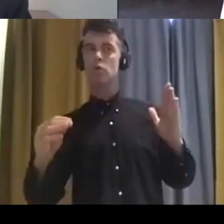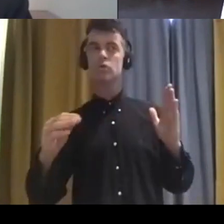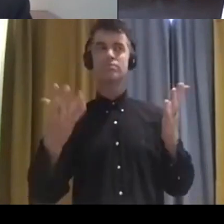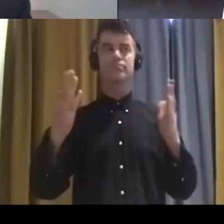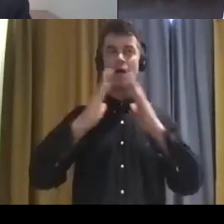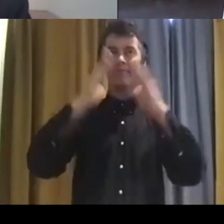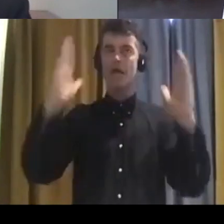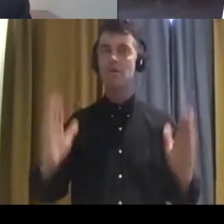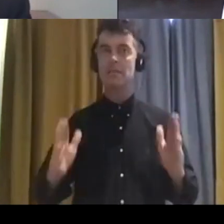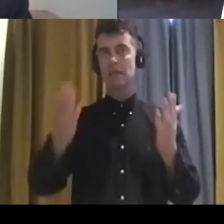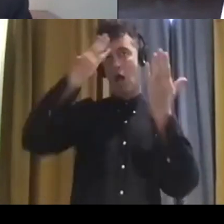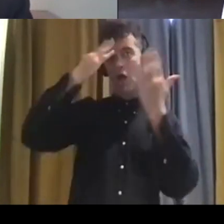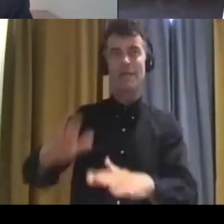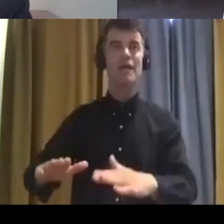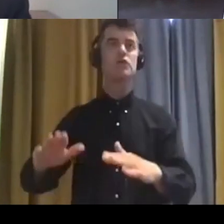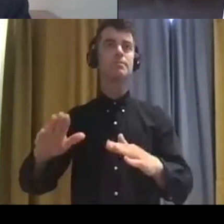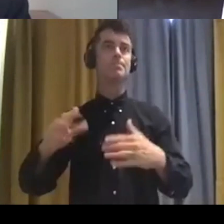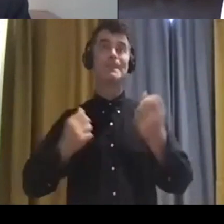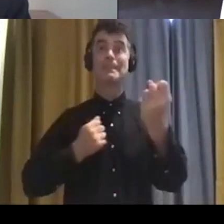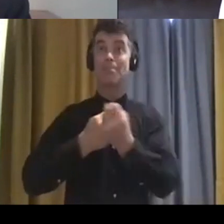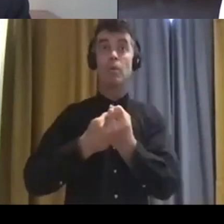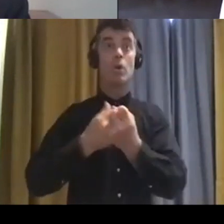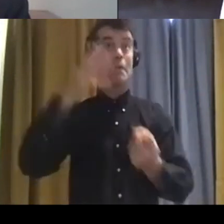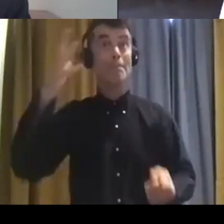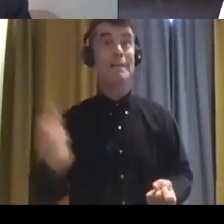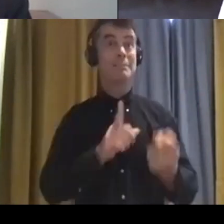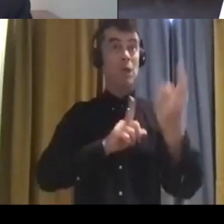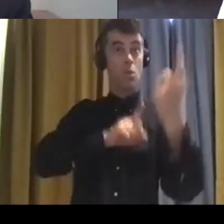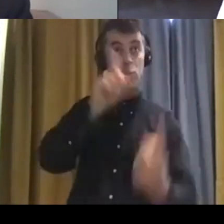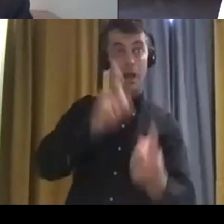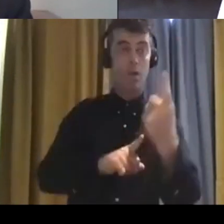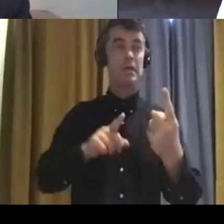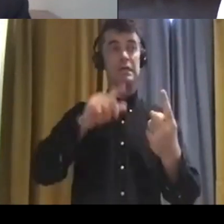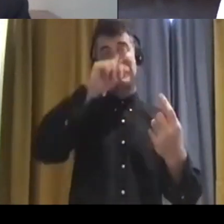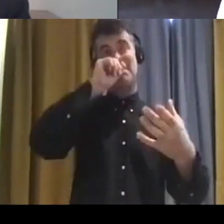looks like, does it have to be one to one, can it be remote, you know what are the opportunities